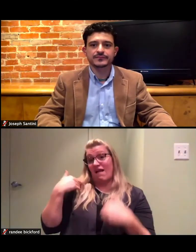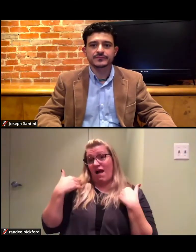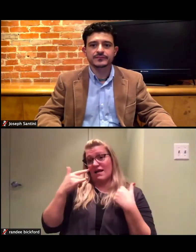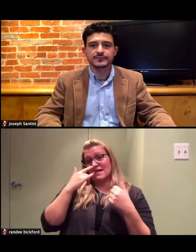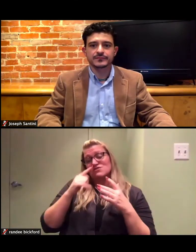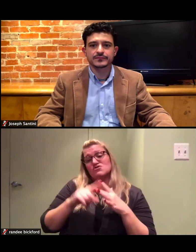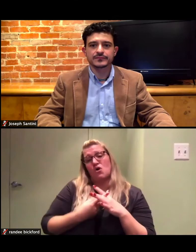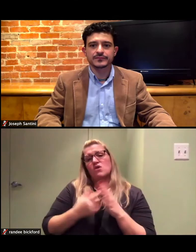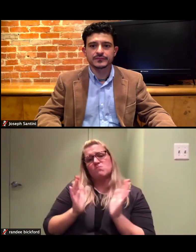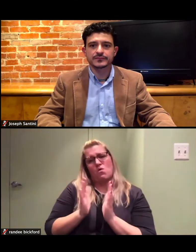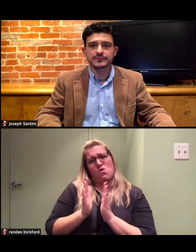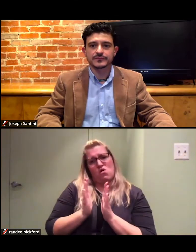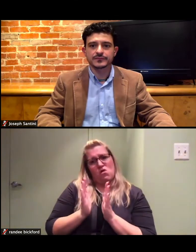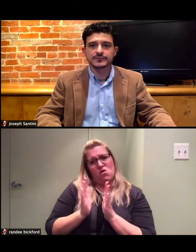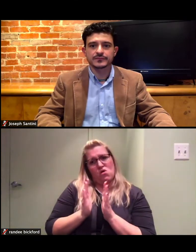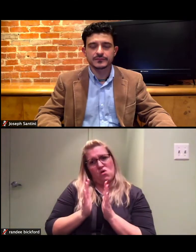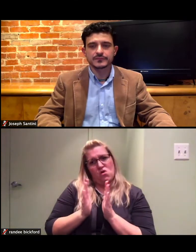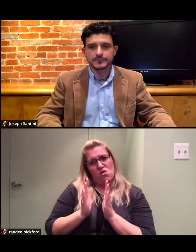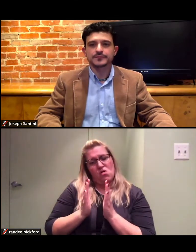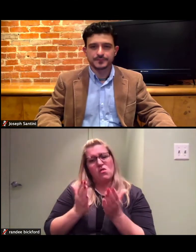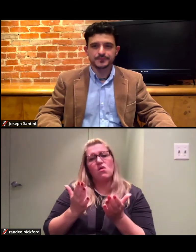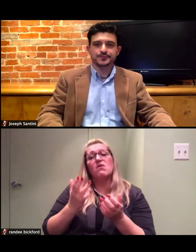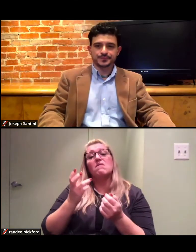I mentioned before that young kids start small,